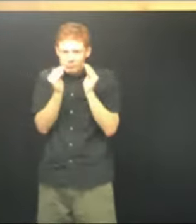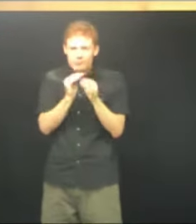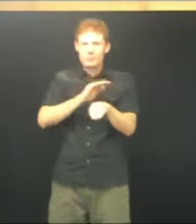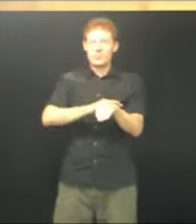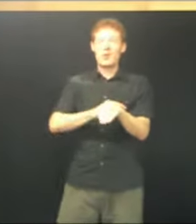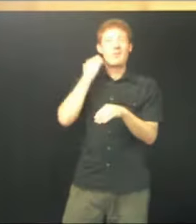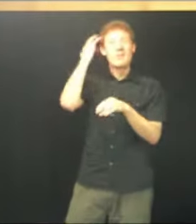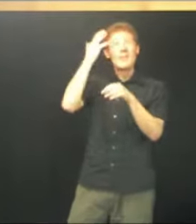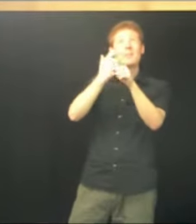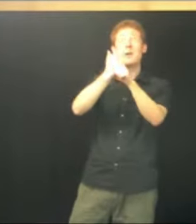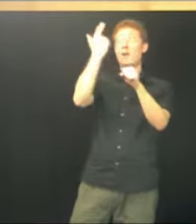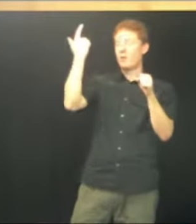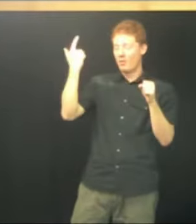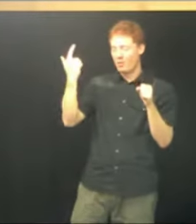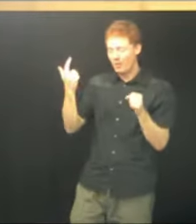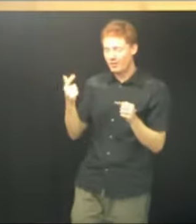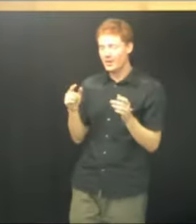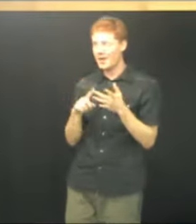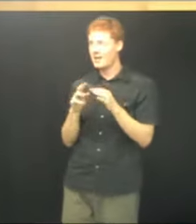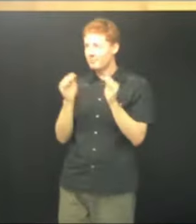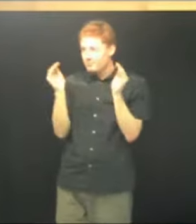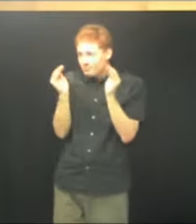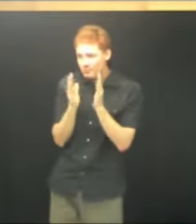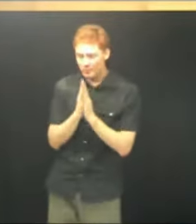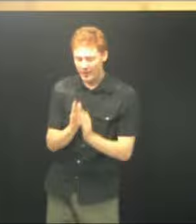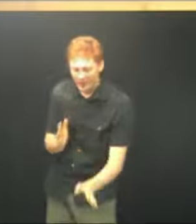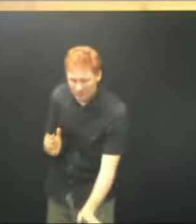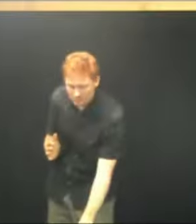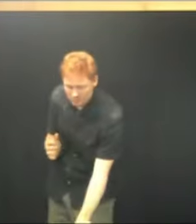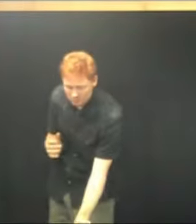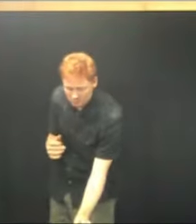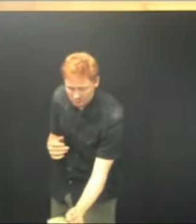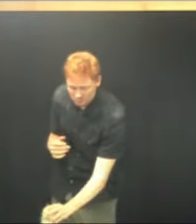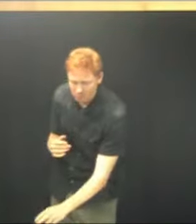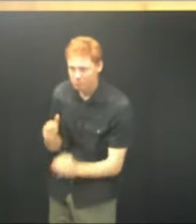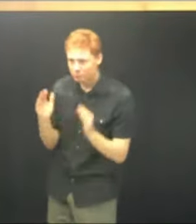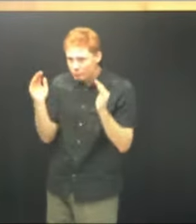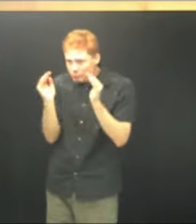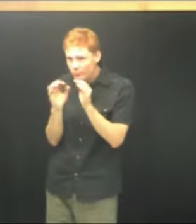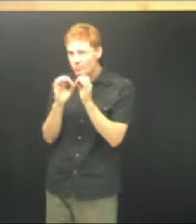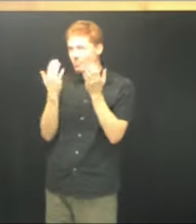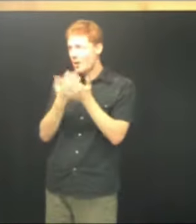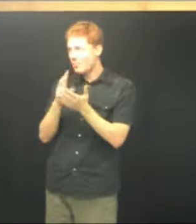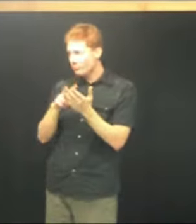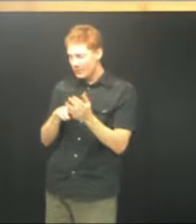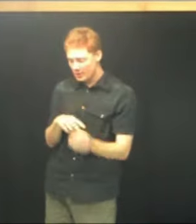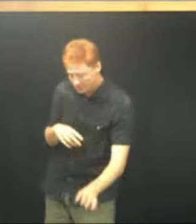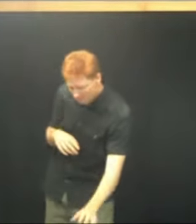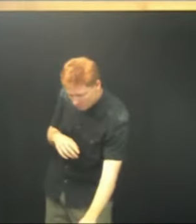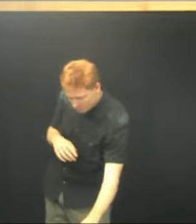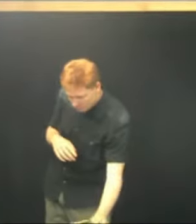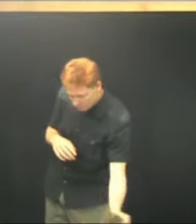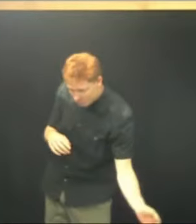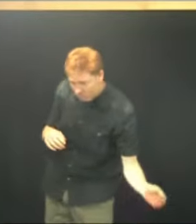less and less time to think about Godly things less time to pray - one page turned out less time to read bible - another page turned out